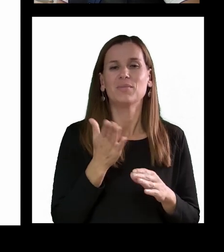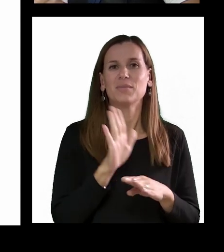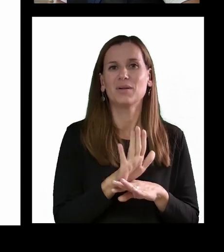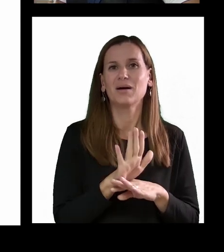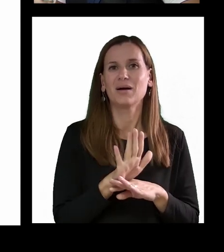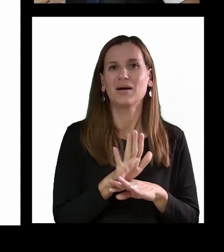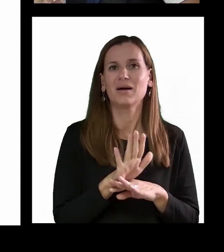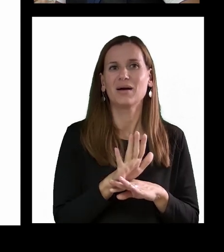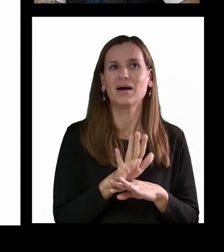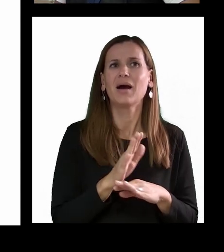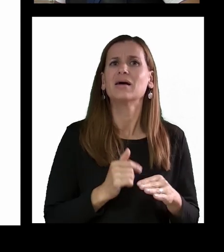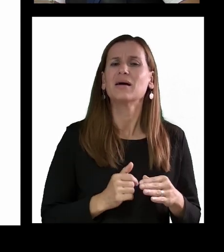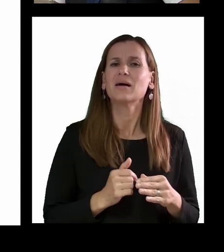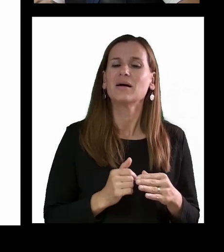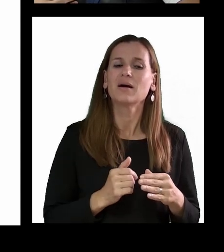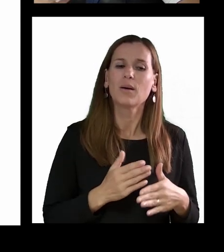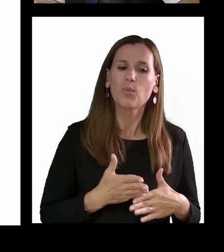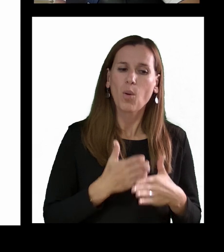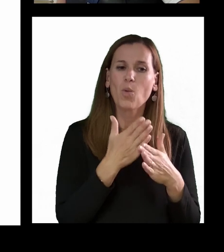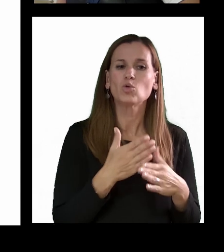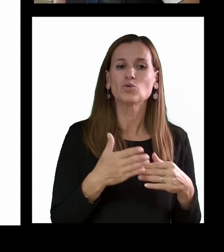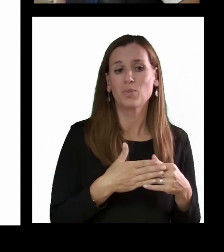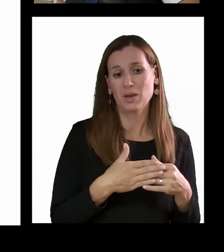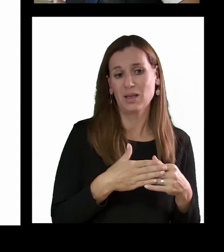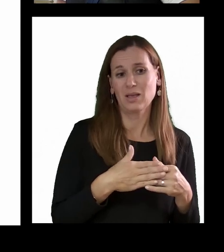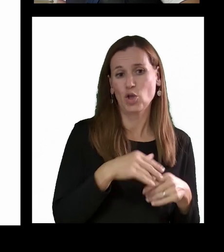services for the people with disabilities in this institution.